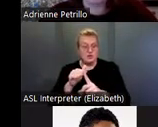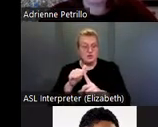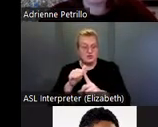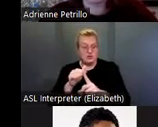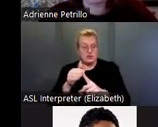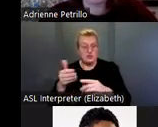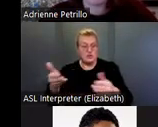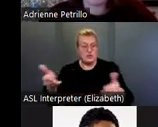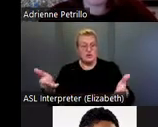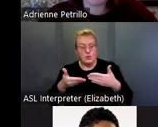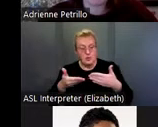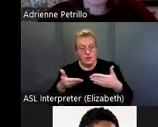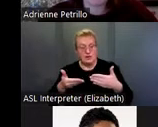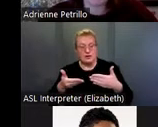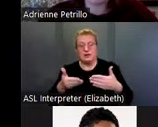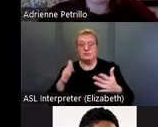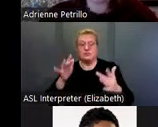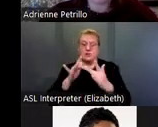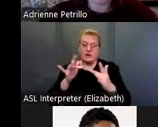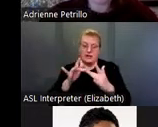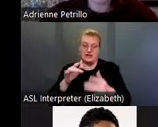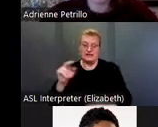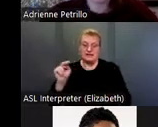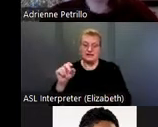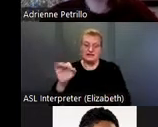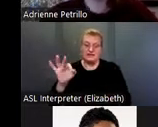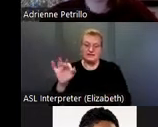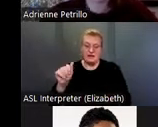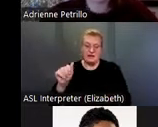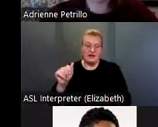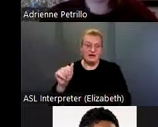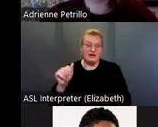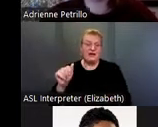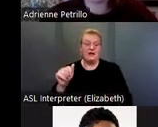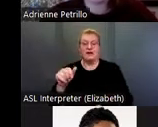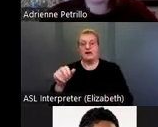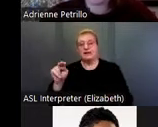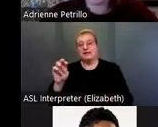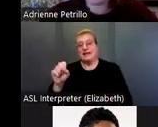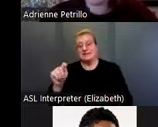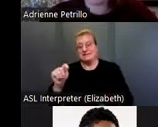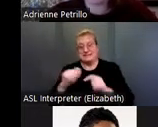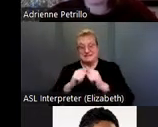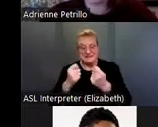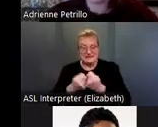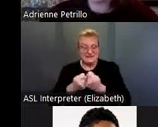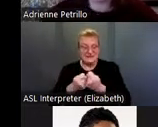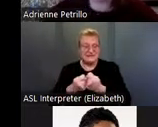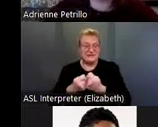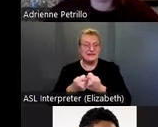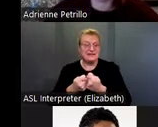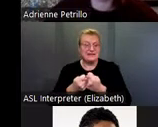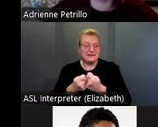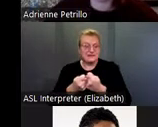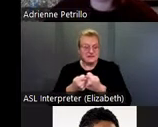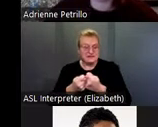on the New England Presenting and Touring team. That's myself, Falyn Elhard, and Michelle Daly. We're all here through Idea Swap